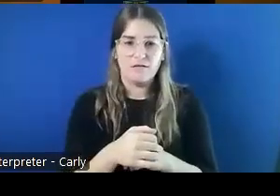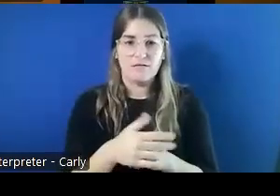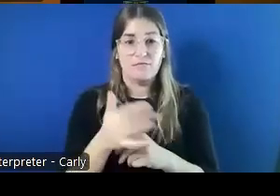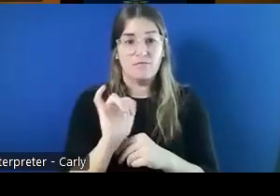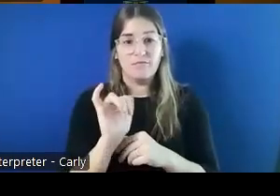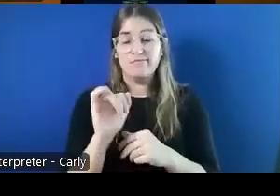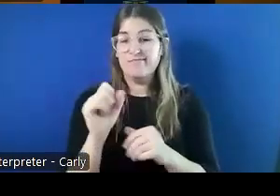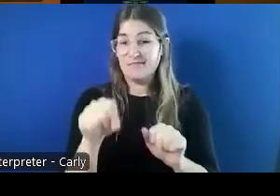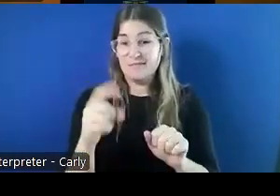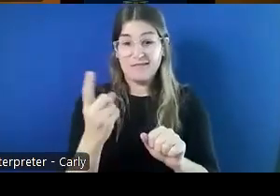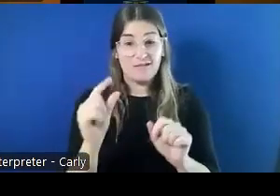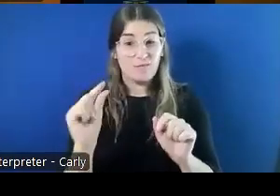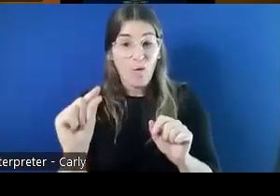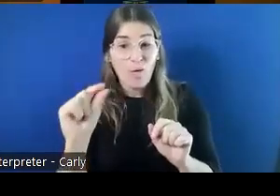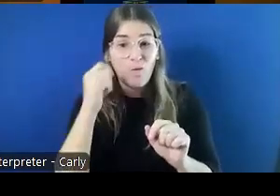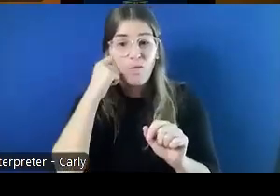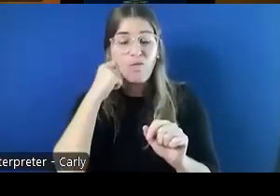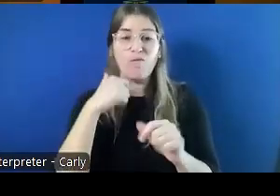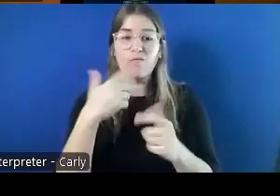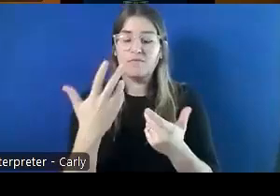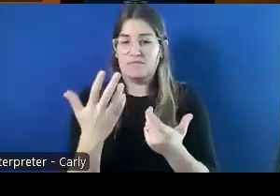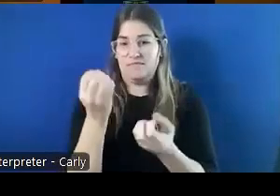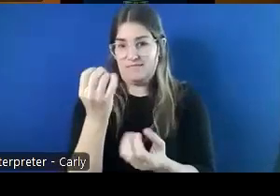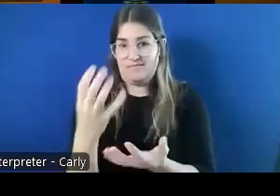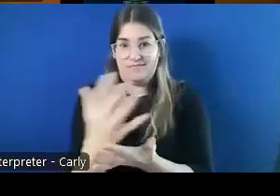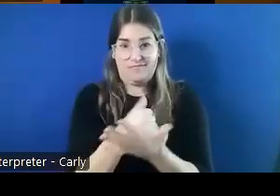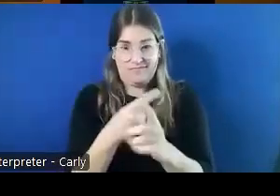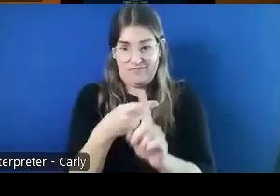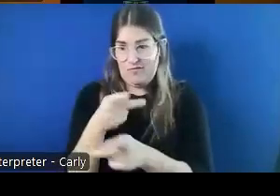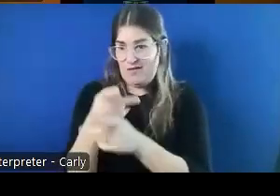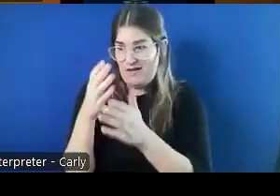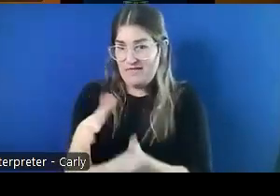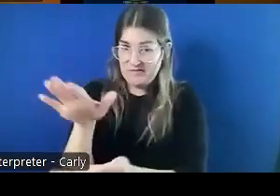the dialogue we're having or the information we're Gathering From a caregiver um within that